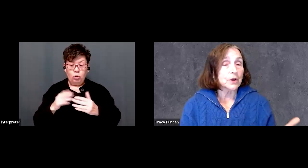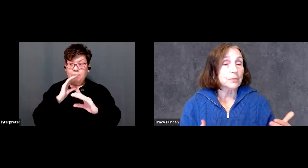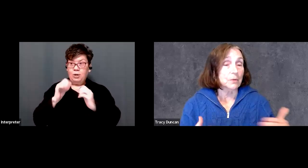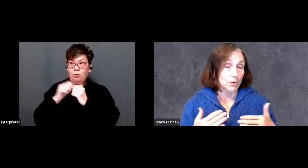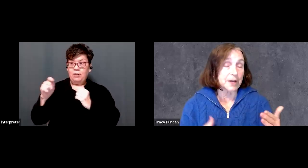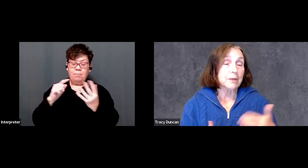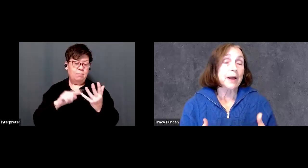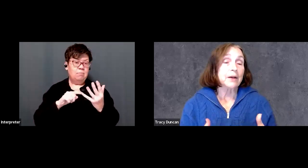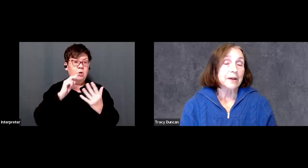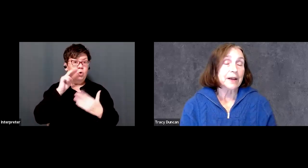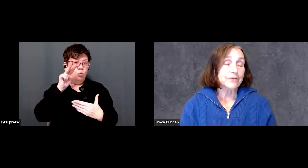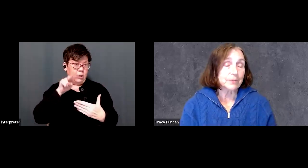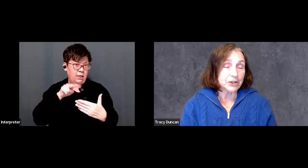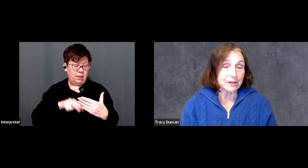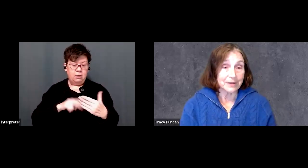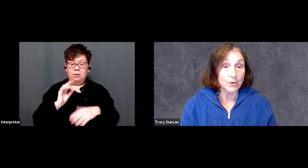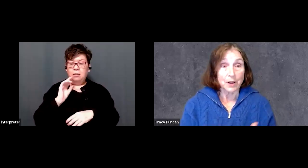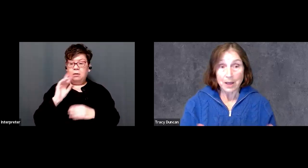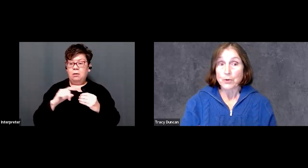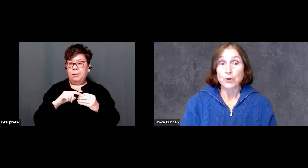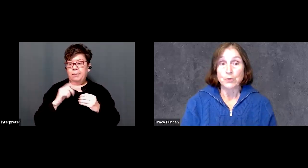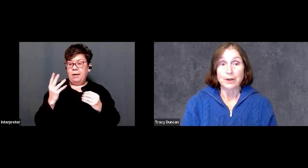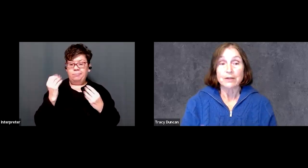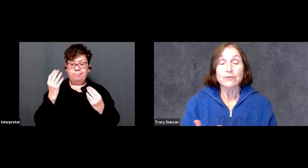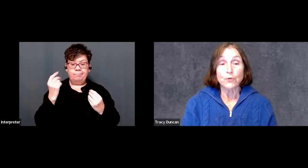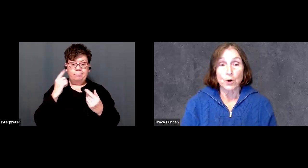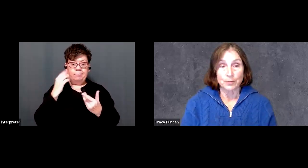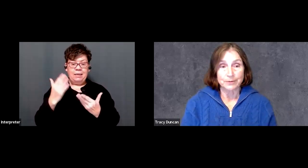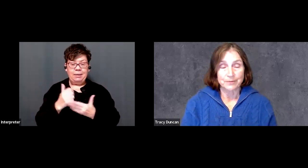you can read about information that will help you be informed.